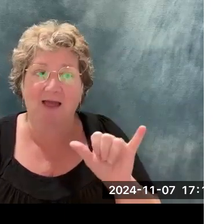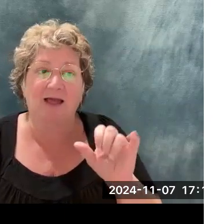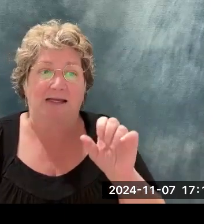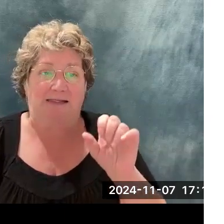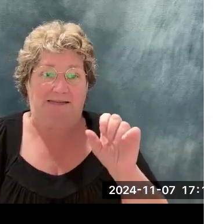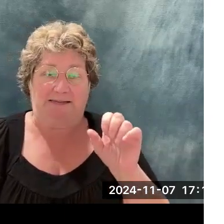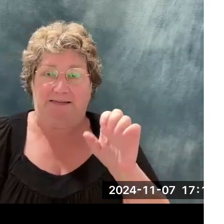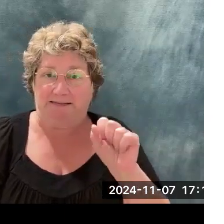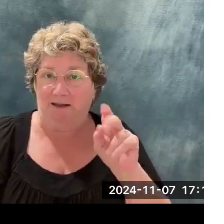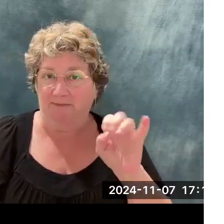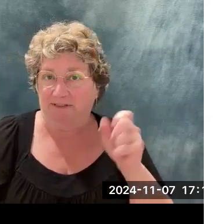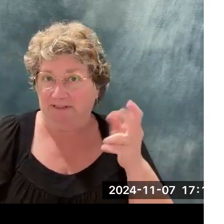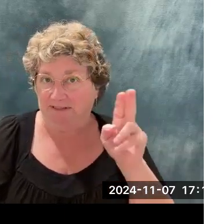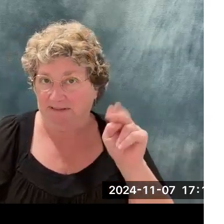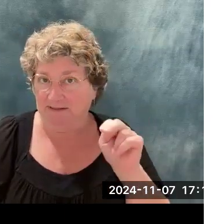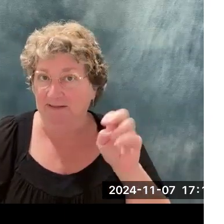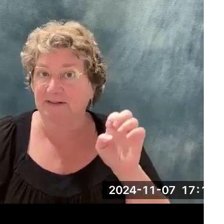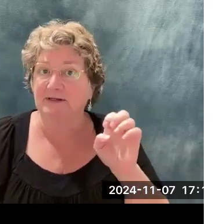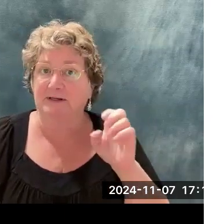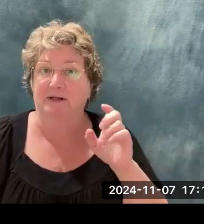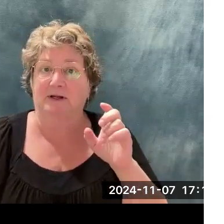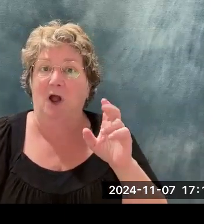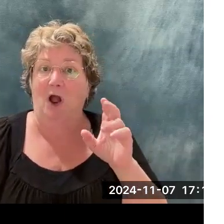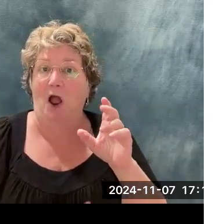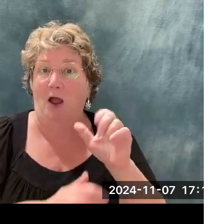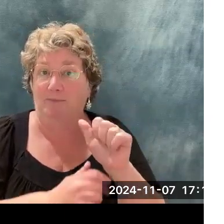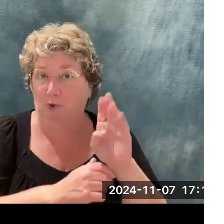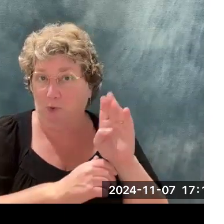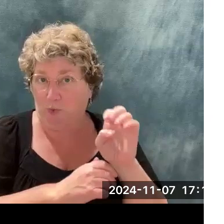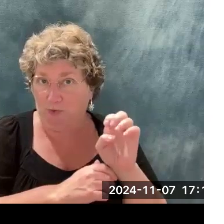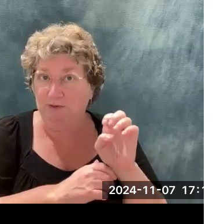a report came out saying that suicide, and sorry,